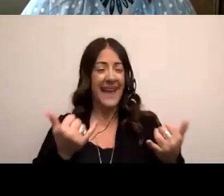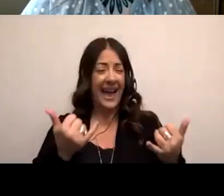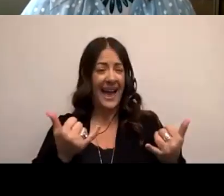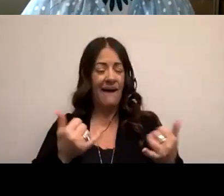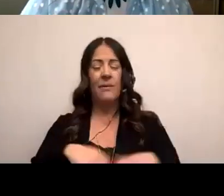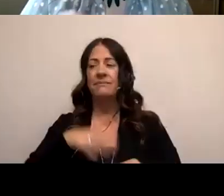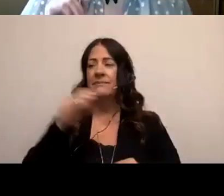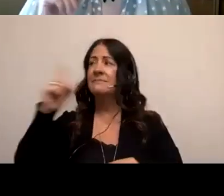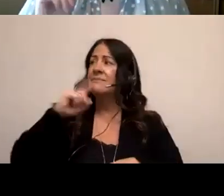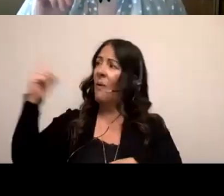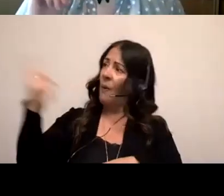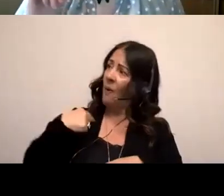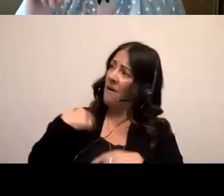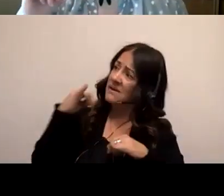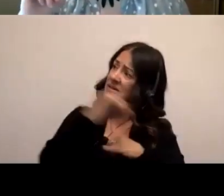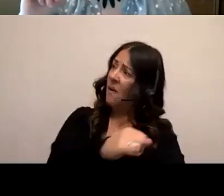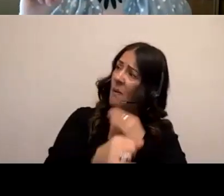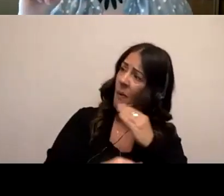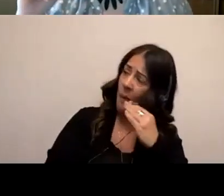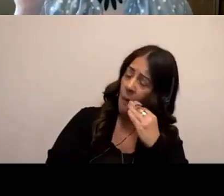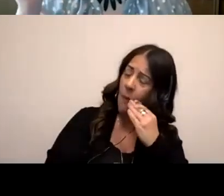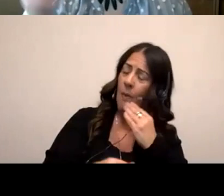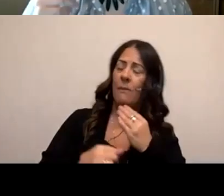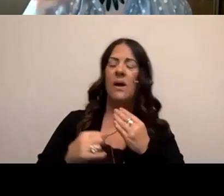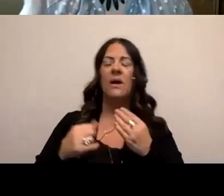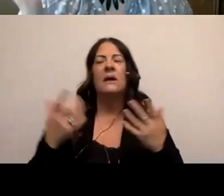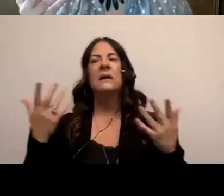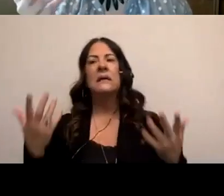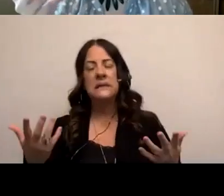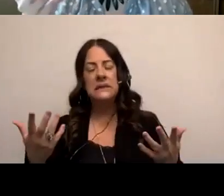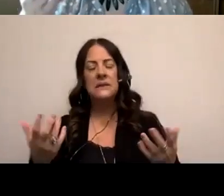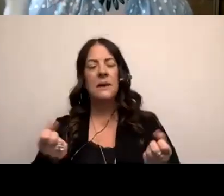AND ALL THESE KINDS OF THINGS MENTAL HEALTH AND EMOTIONAL SAFETY HAS COME TO FOREFRONT